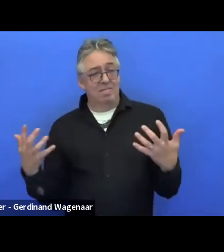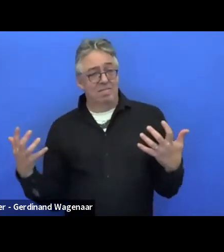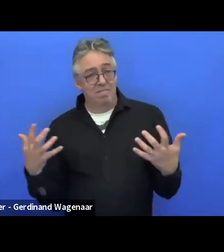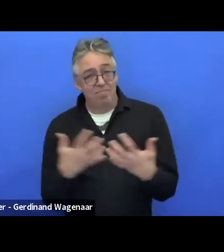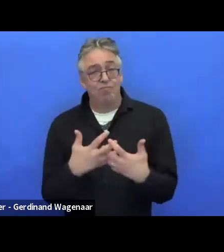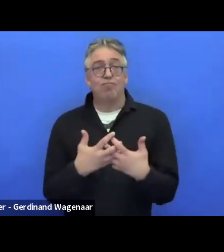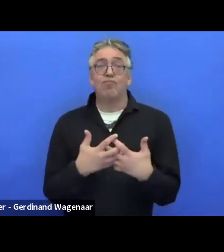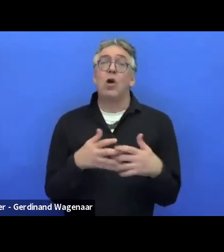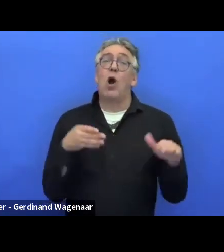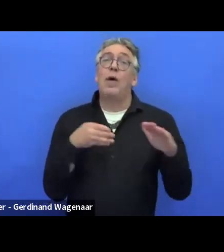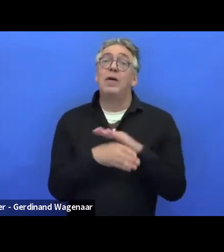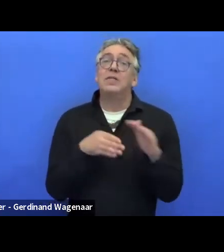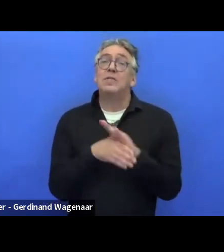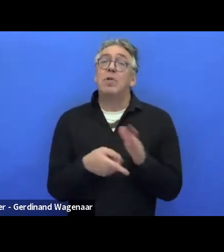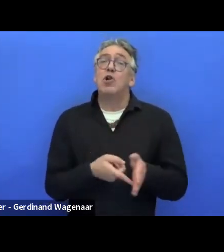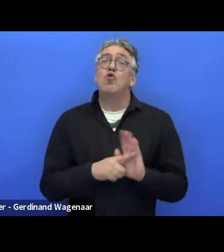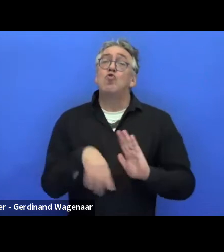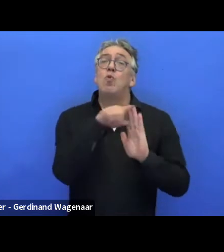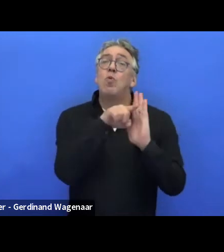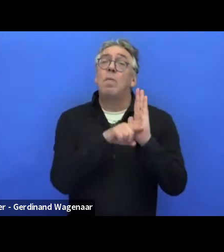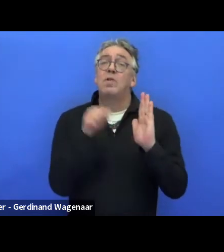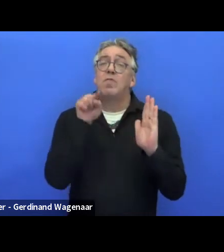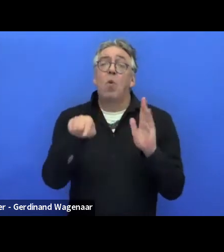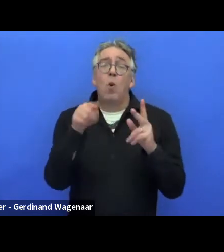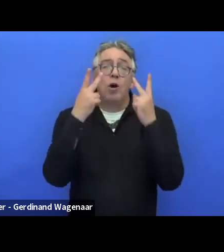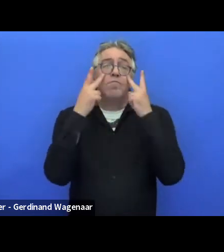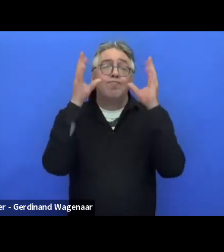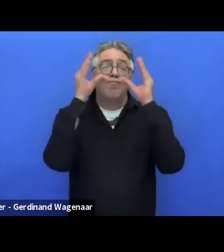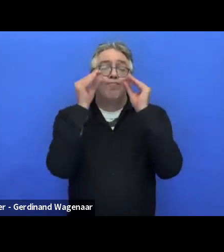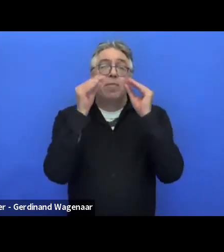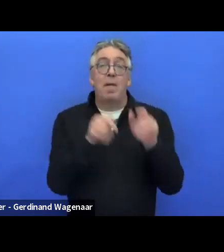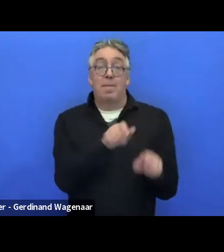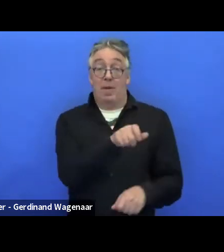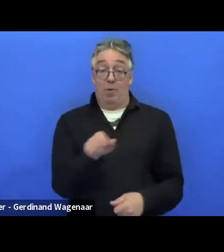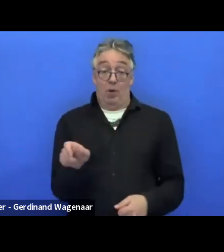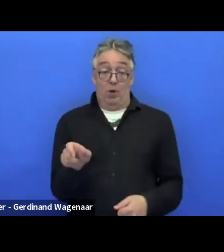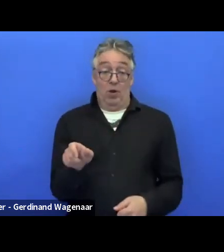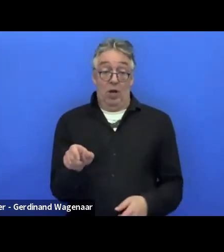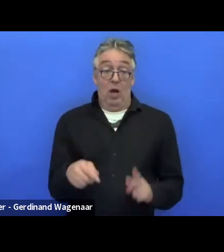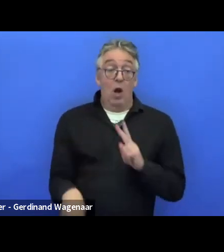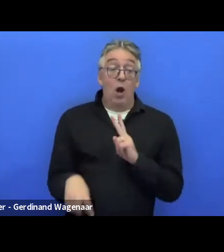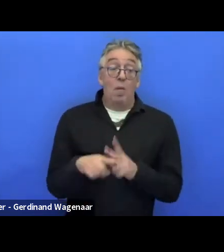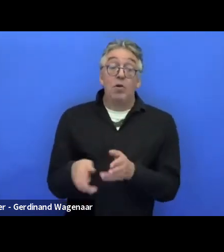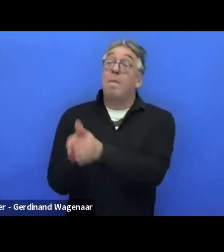and called for assistive technologies to be made available during the computer-based tests.